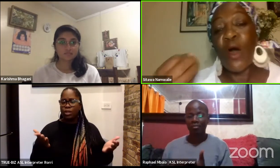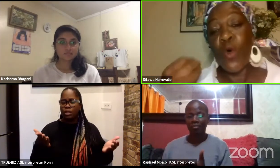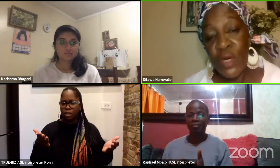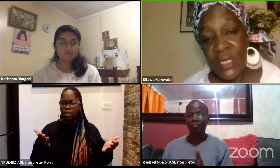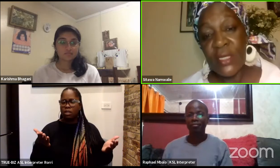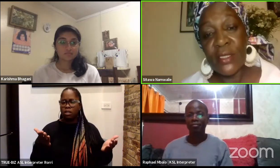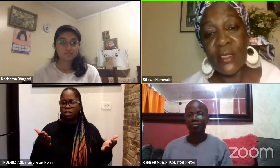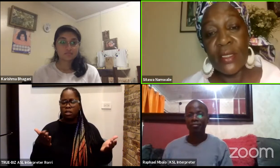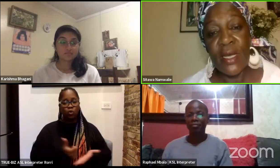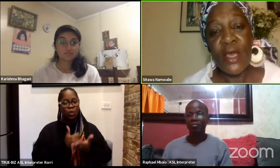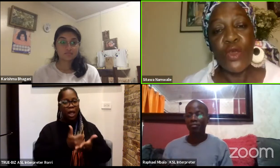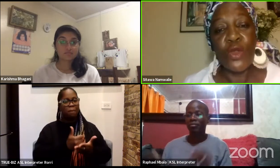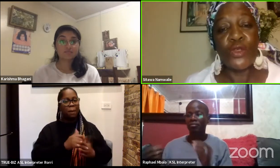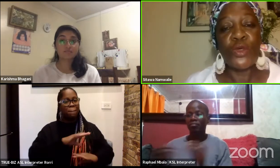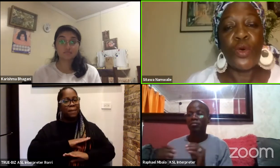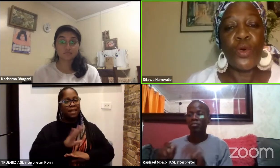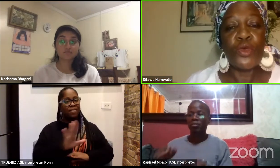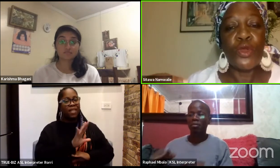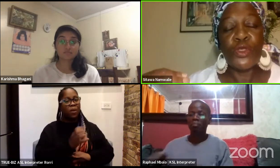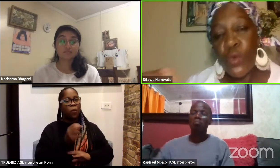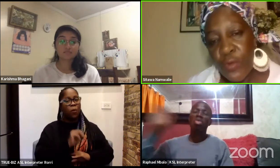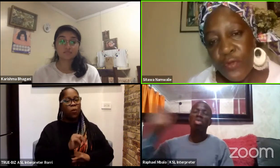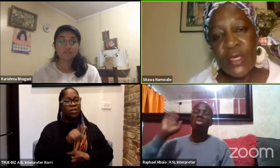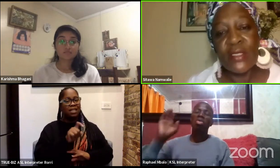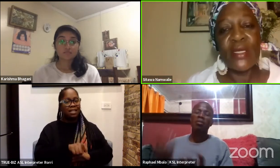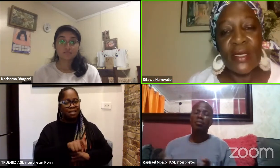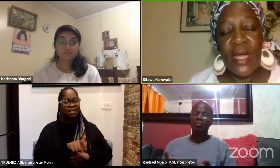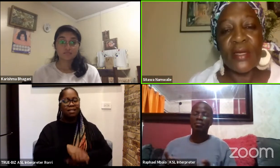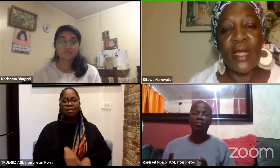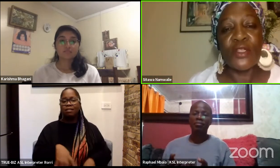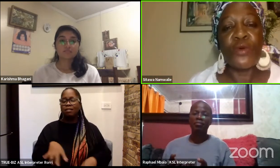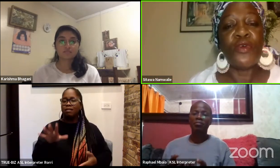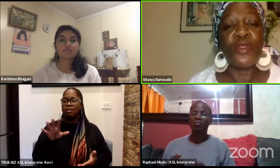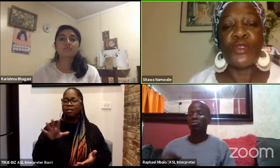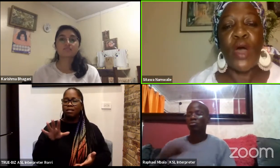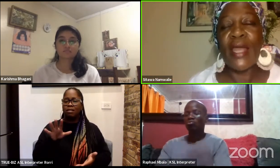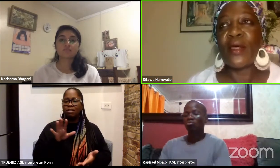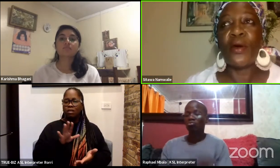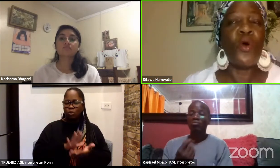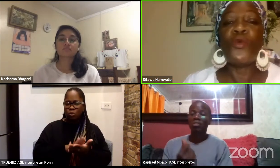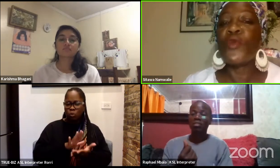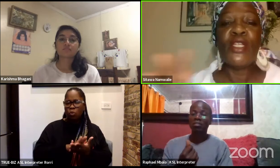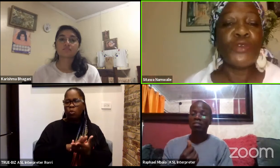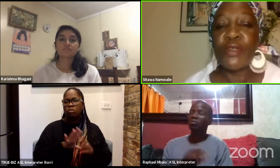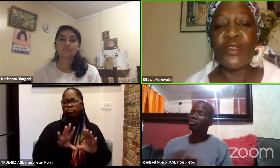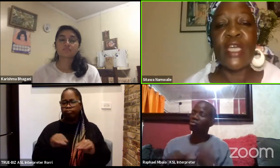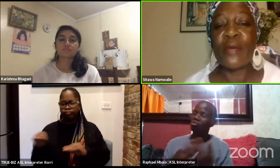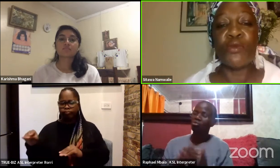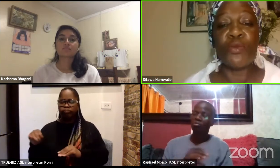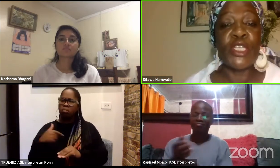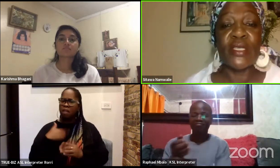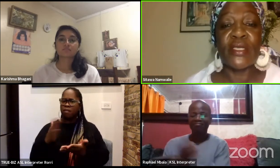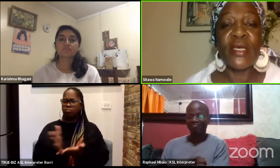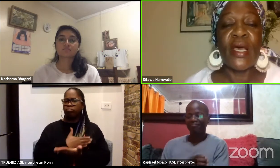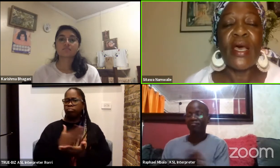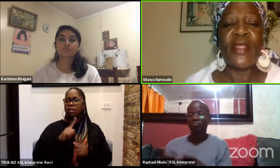their own needs, so school fees and so forth. So I had a whole range of different types of projects